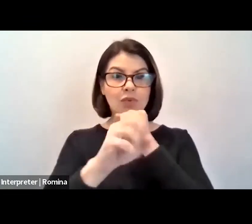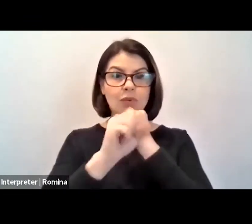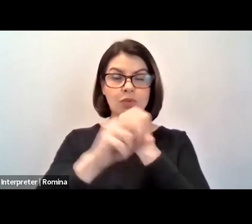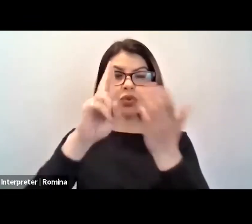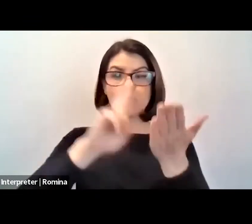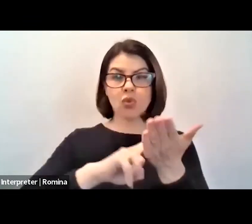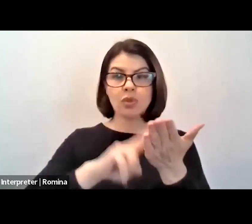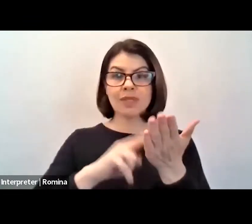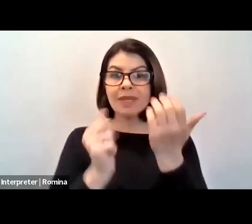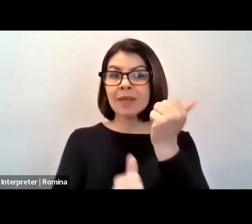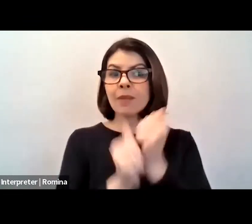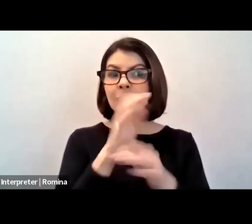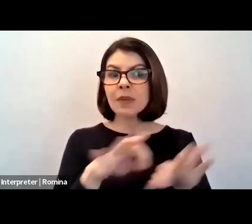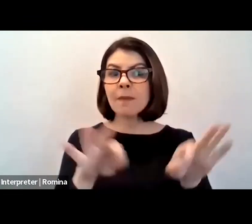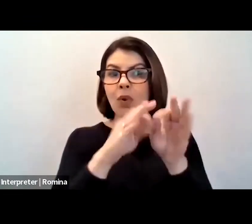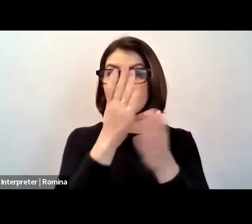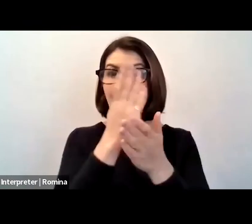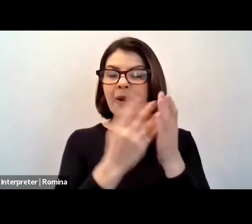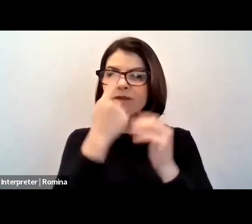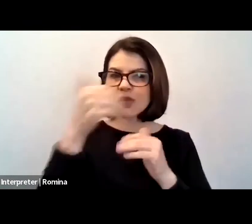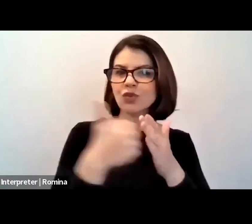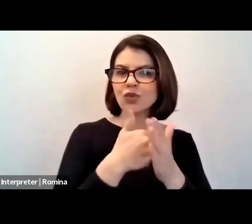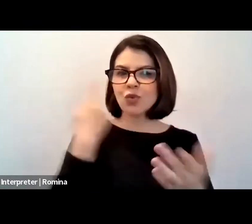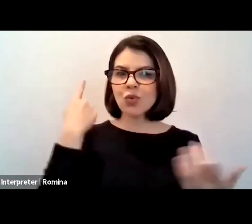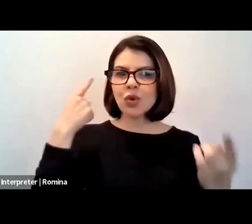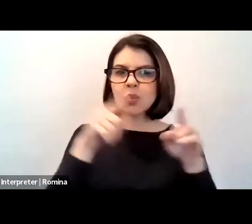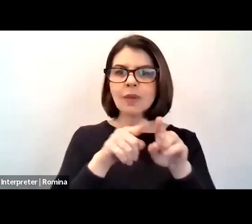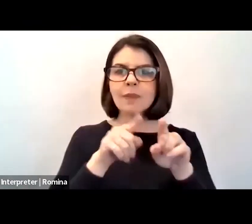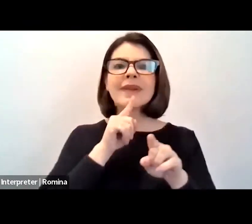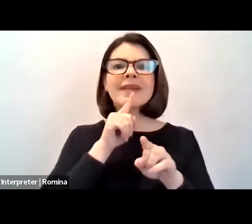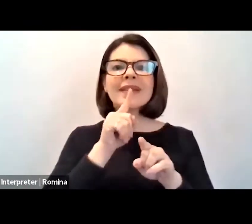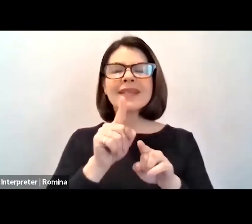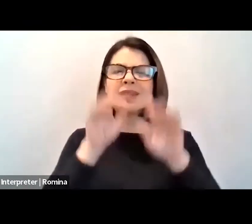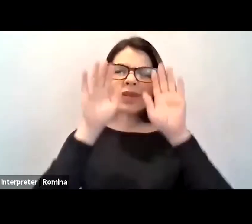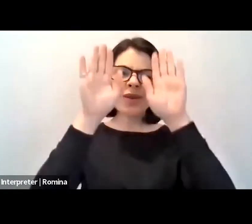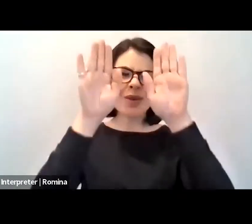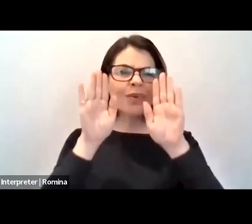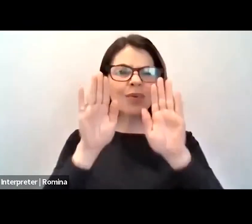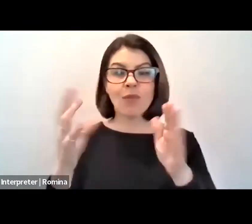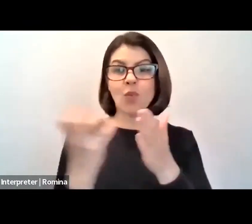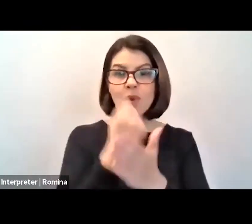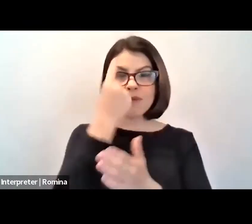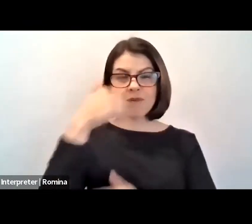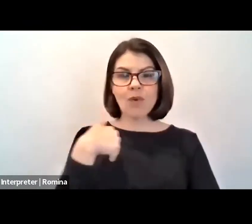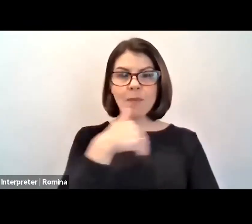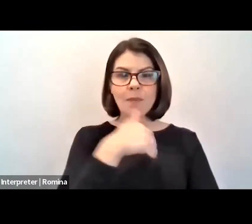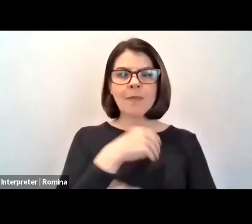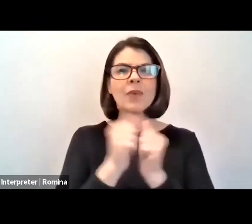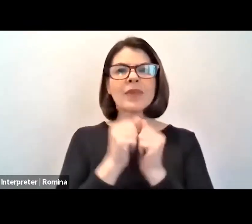The key provisions in this new agreement are an incredible win for members with so many benefits